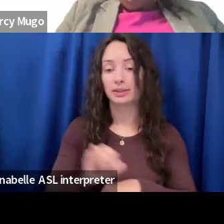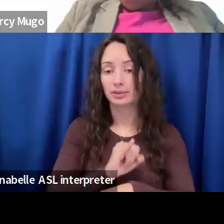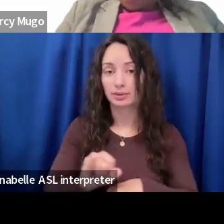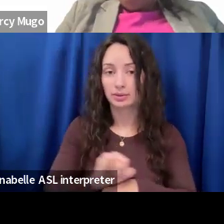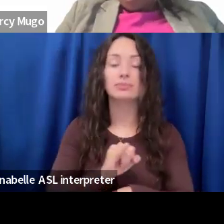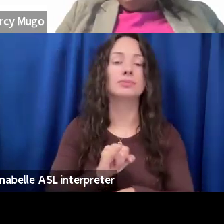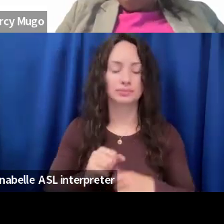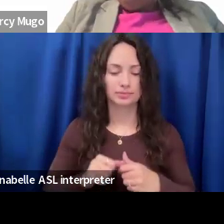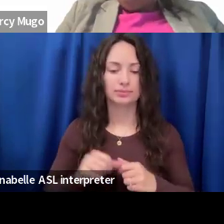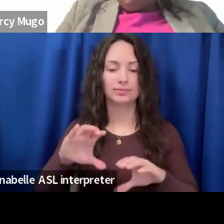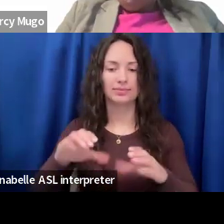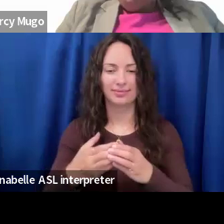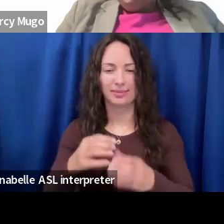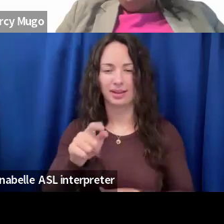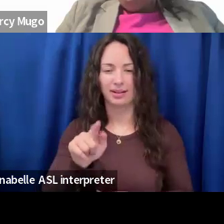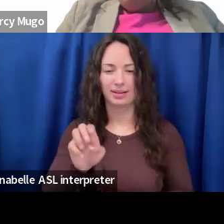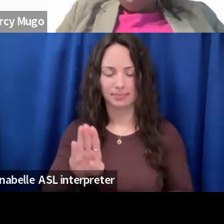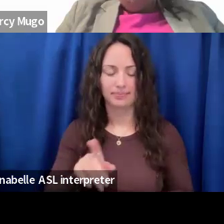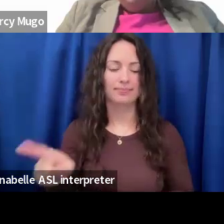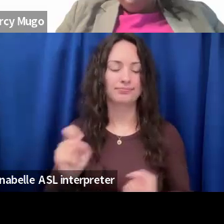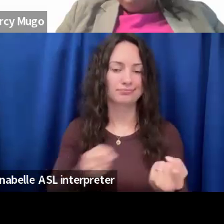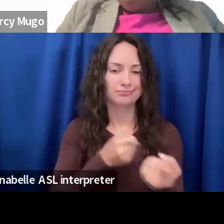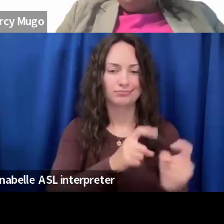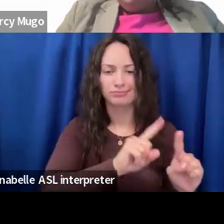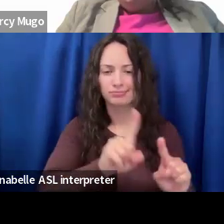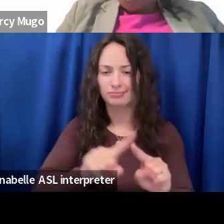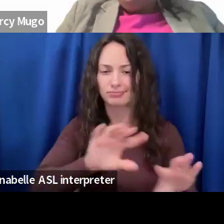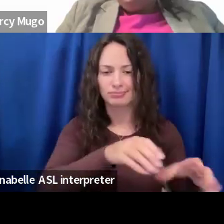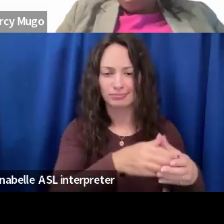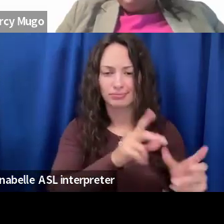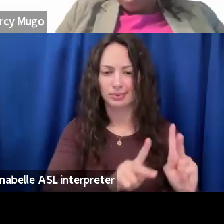a history of supporting diverse populations including mentoring underrepresented students